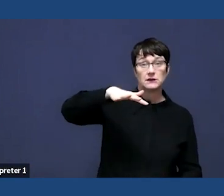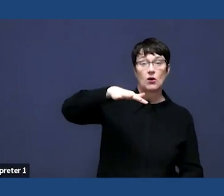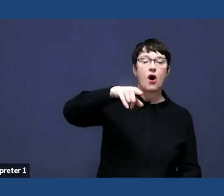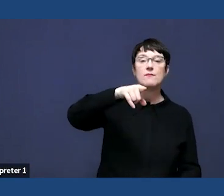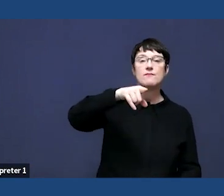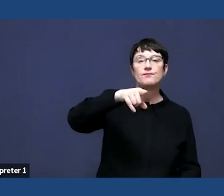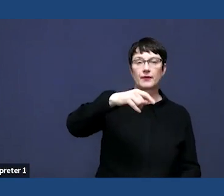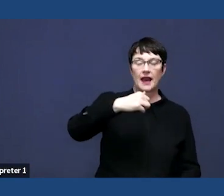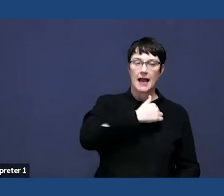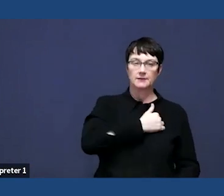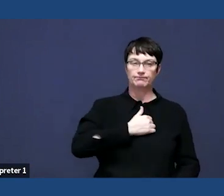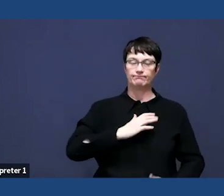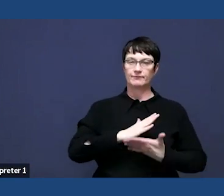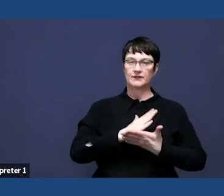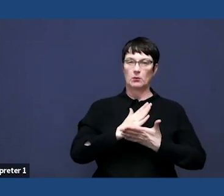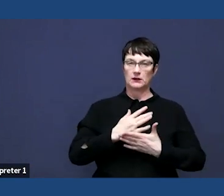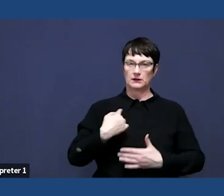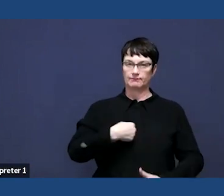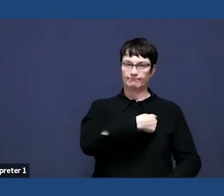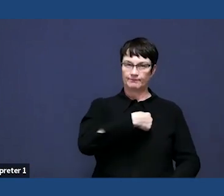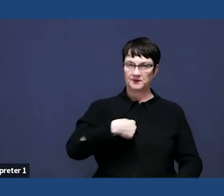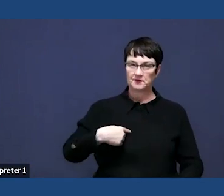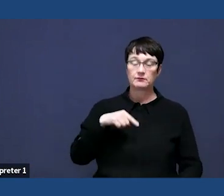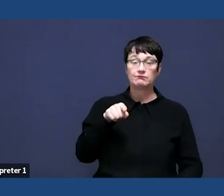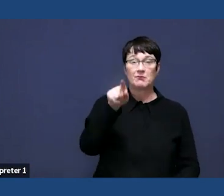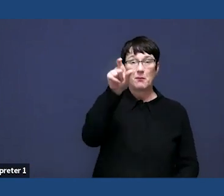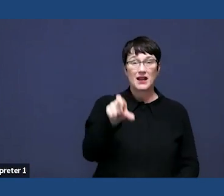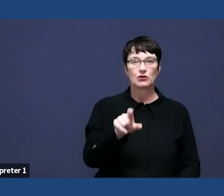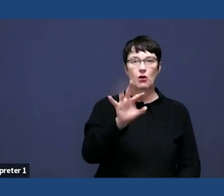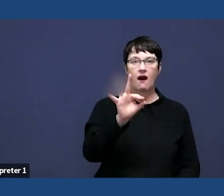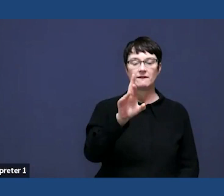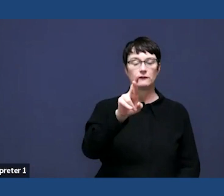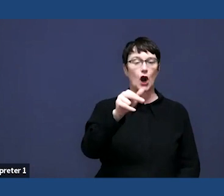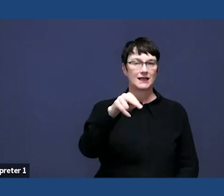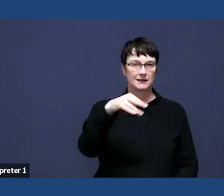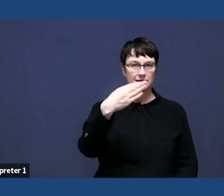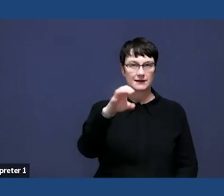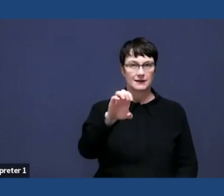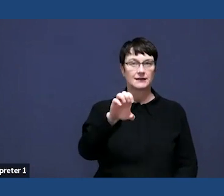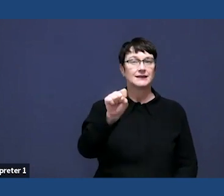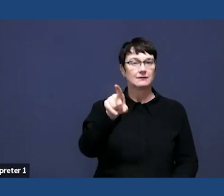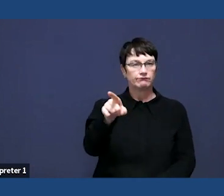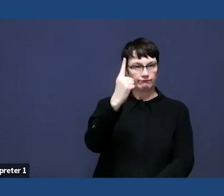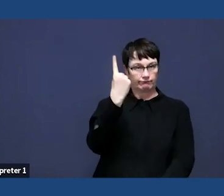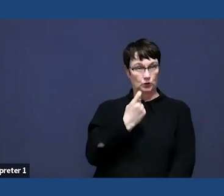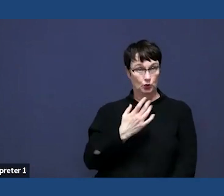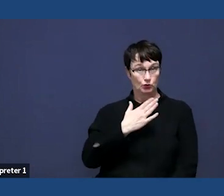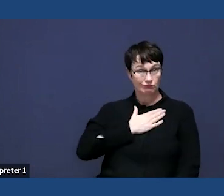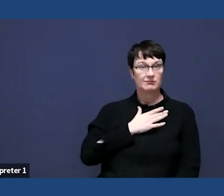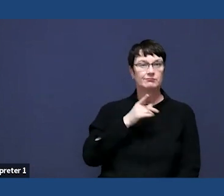To me, the pillars of that ageing in place ecosystem involve accessible communities,